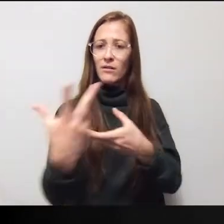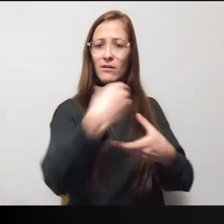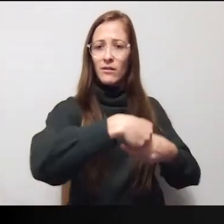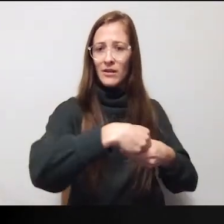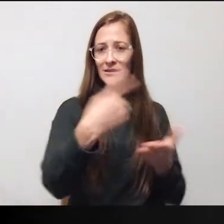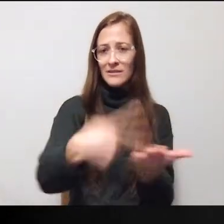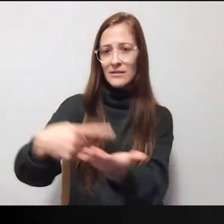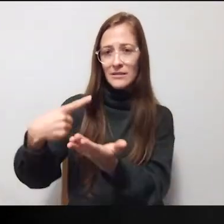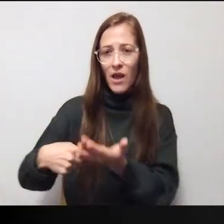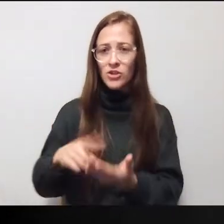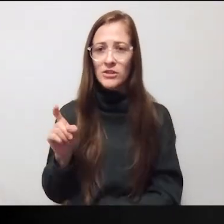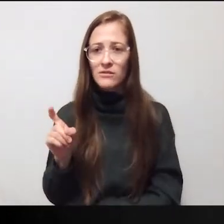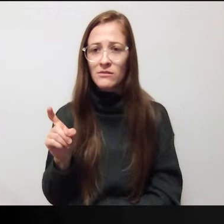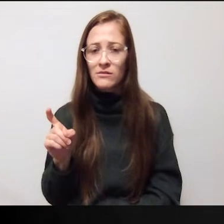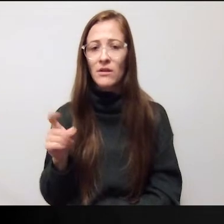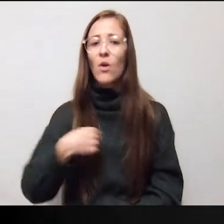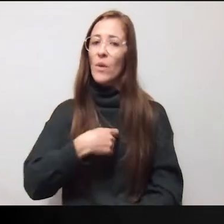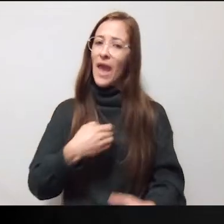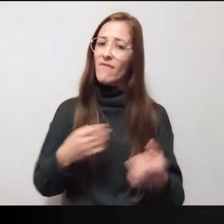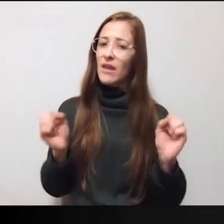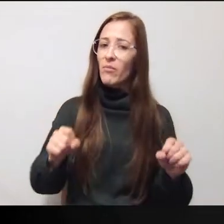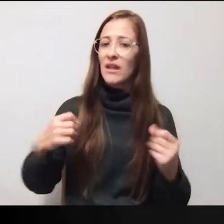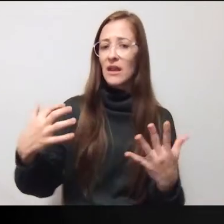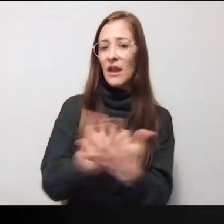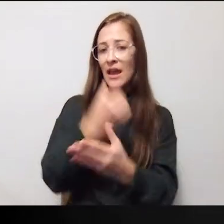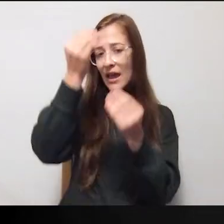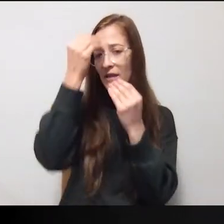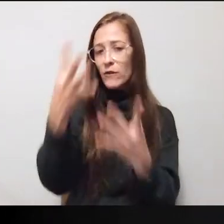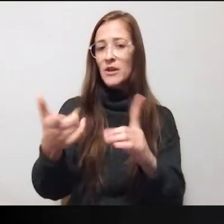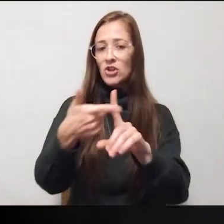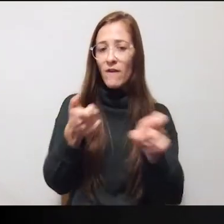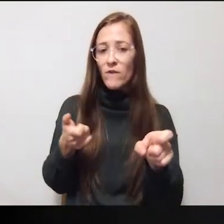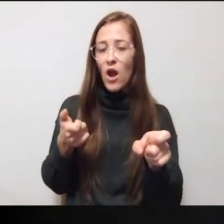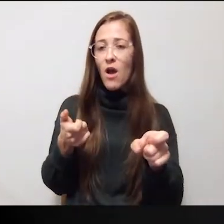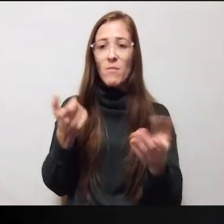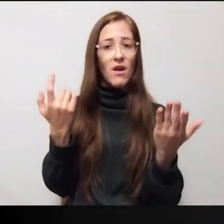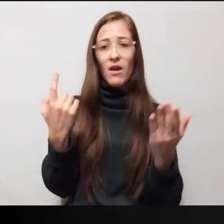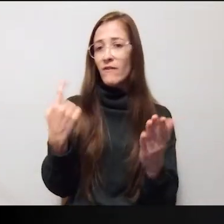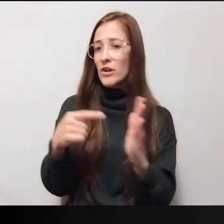Are we having the ability to get information from, whether it's the disability community